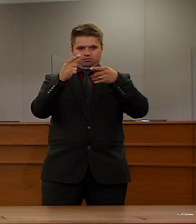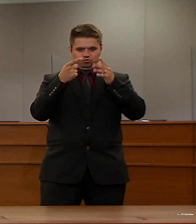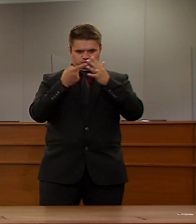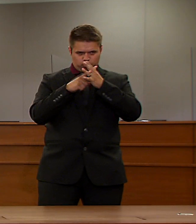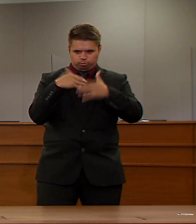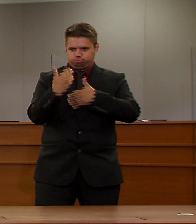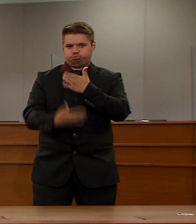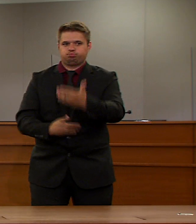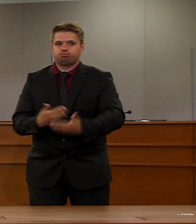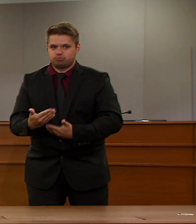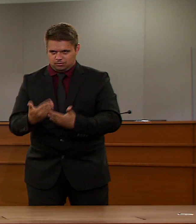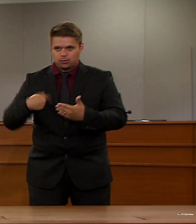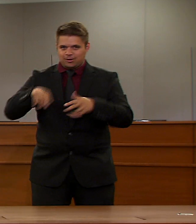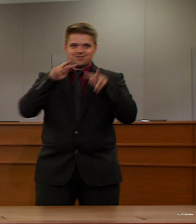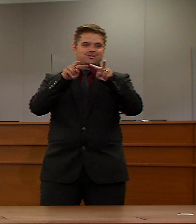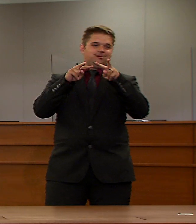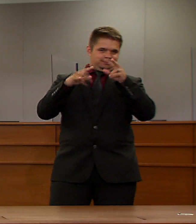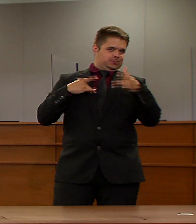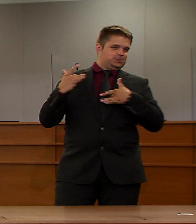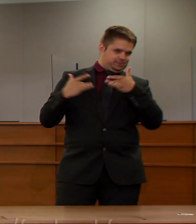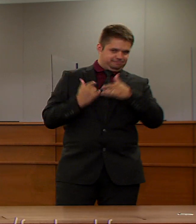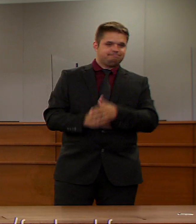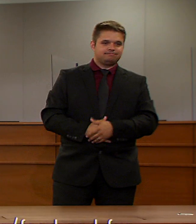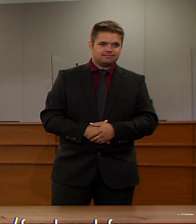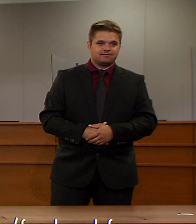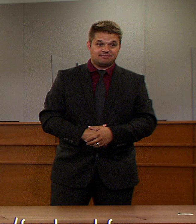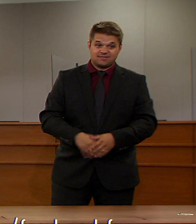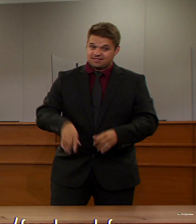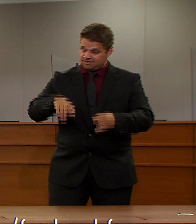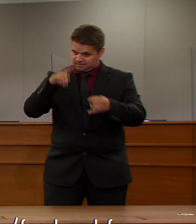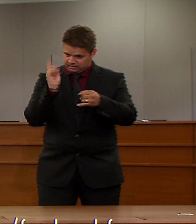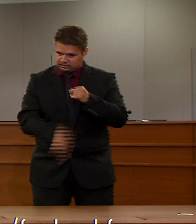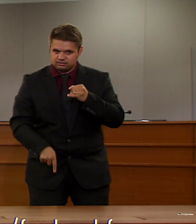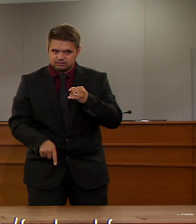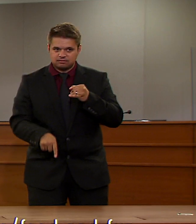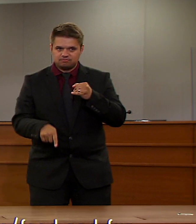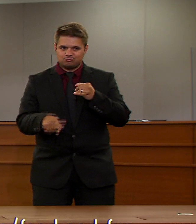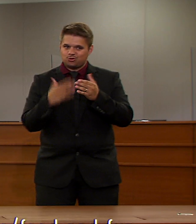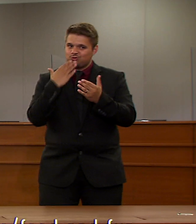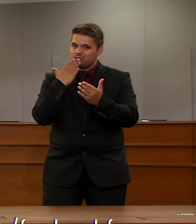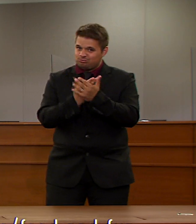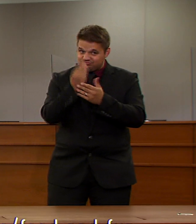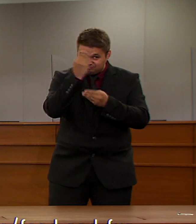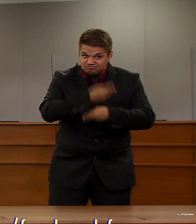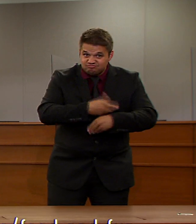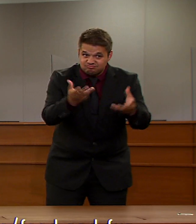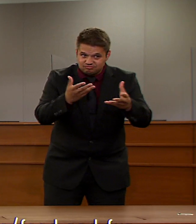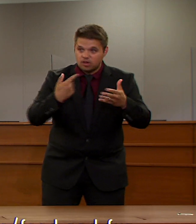this success story of the City's Food and Fun meal program our parks recreation team have been